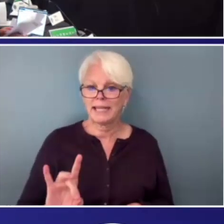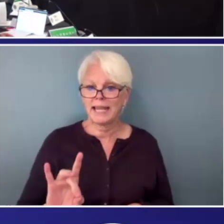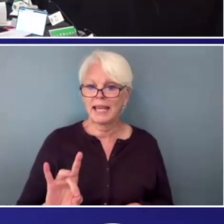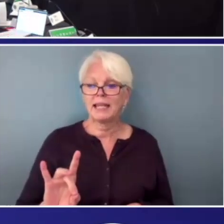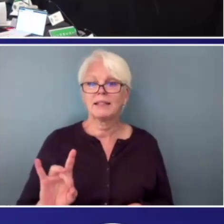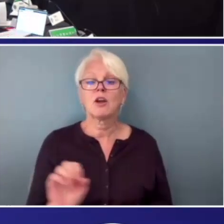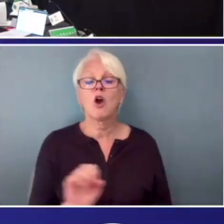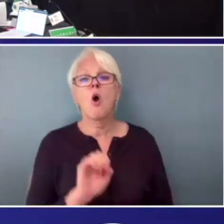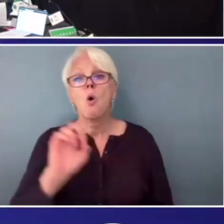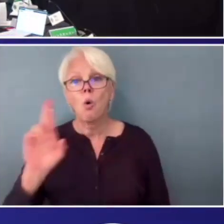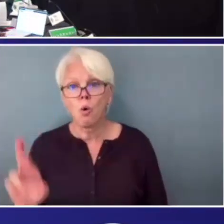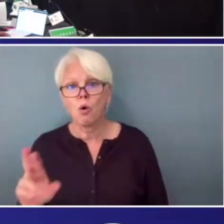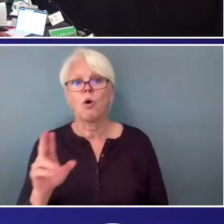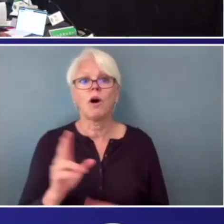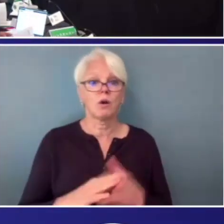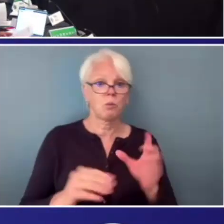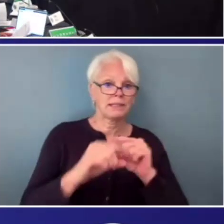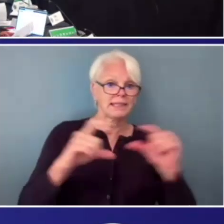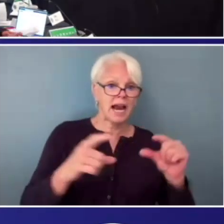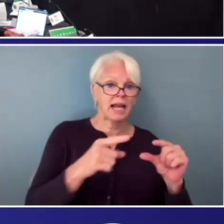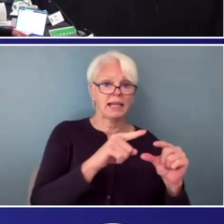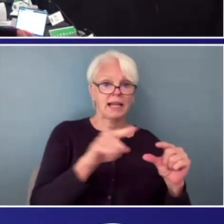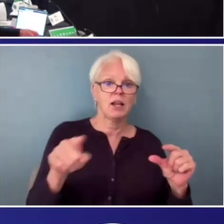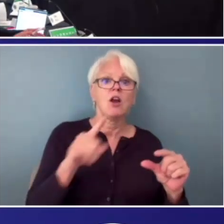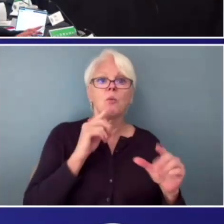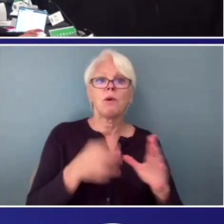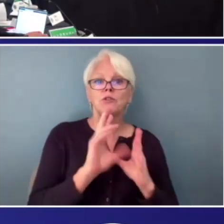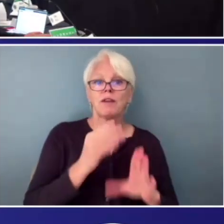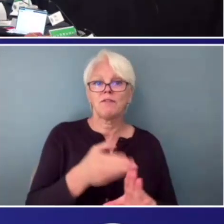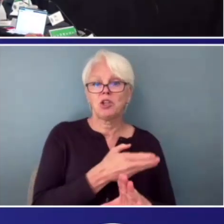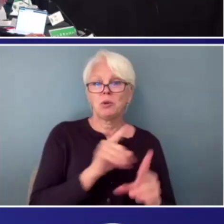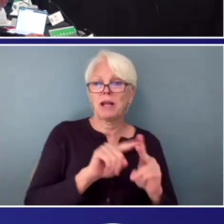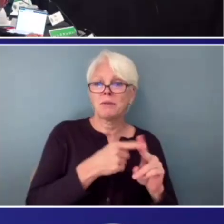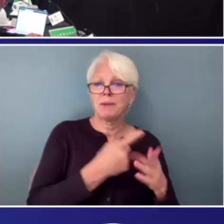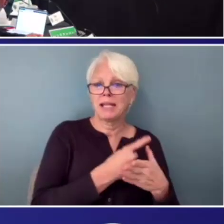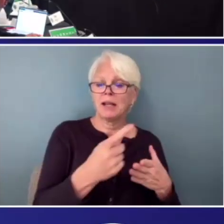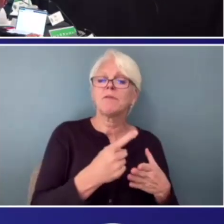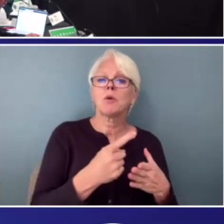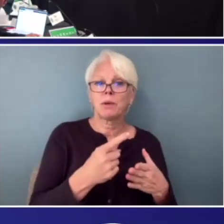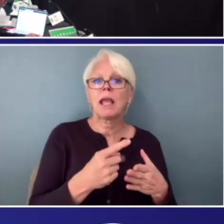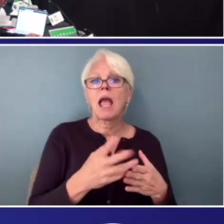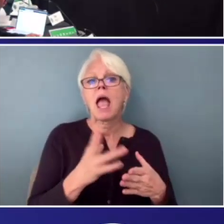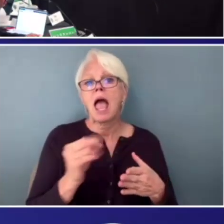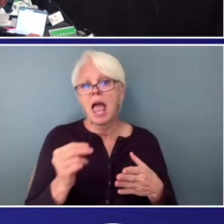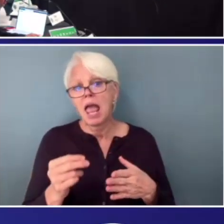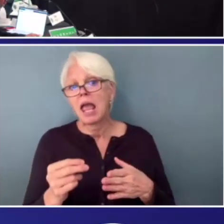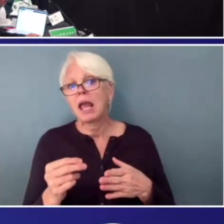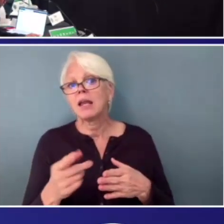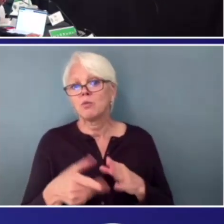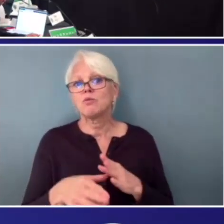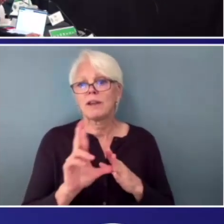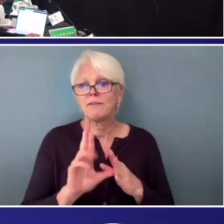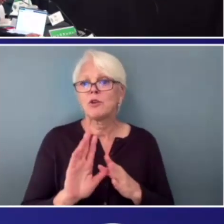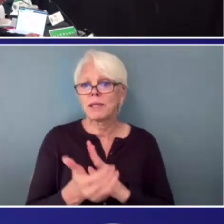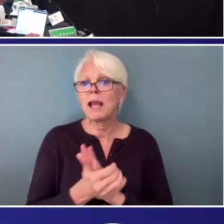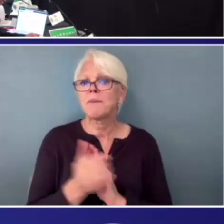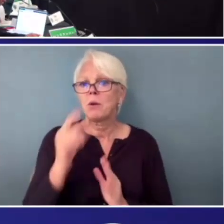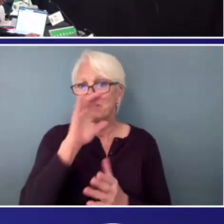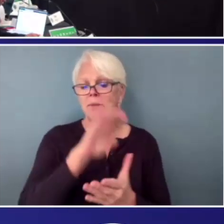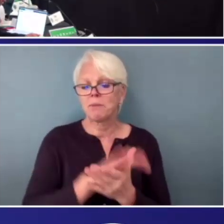What's highlighted on the screen, we reviewed earlier this week, and upon reviewing the amendments, we believe that the qualifying repayment